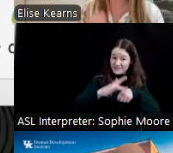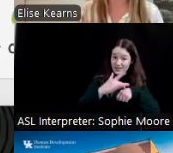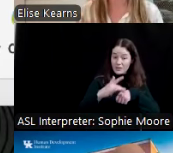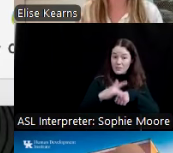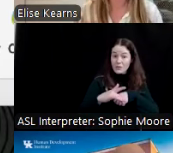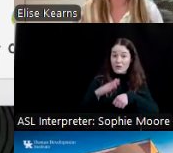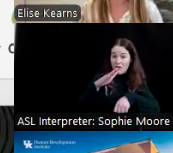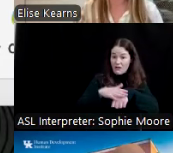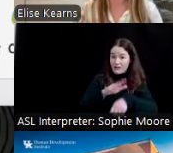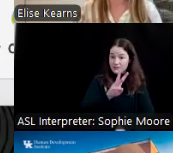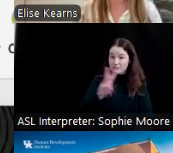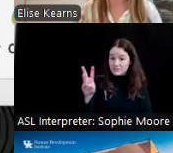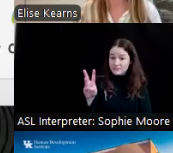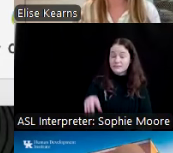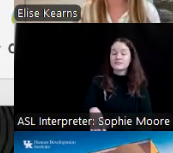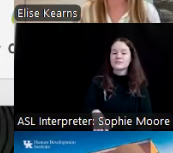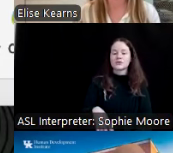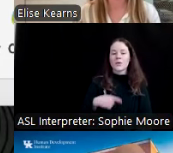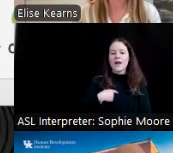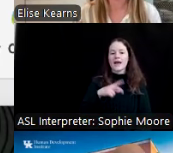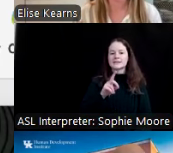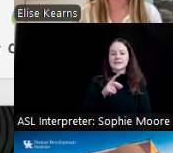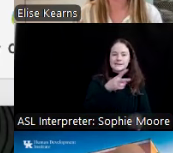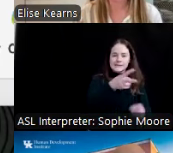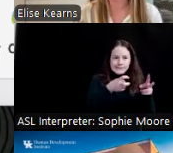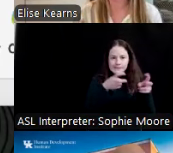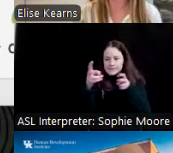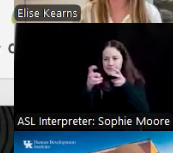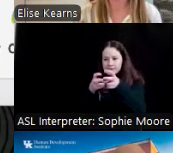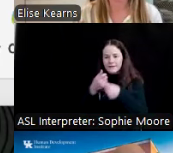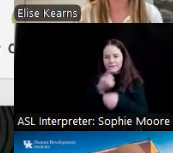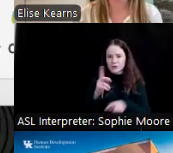internet. So, I wanted to pull from a couple different sites. The first one being the American College of Sports